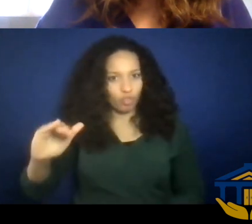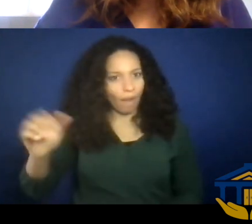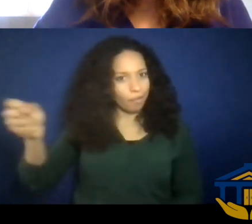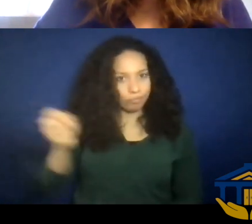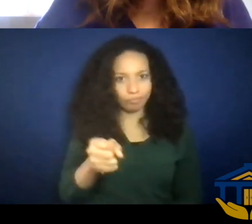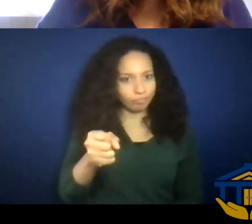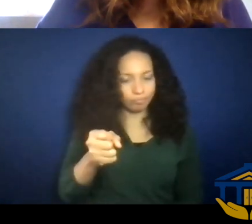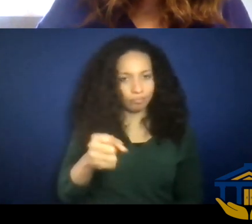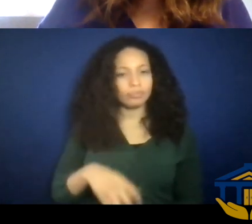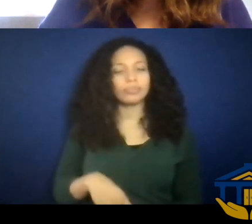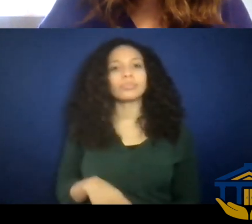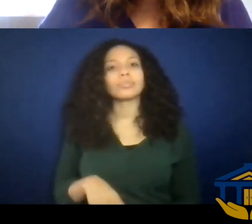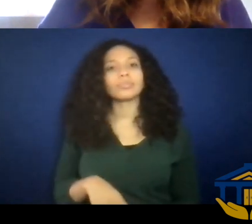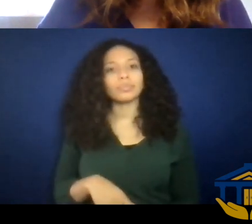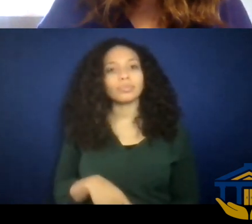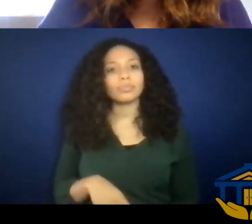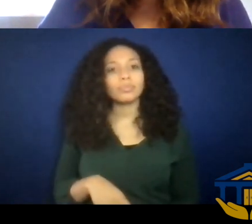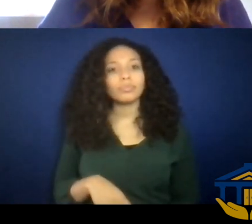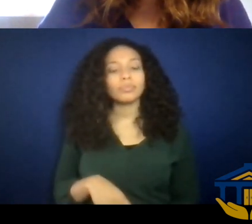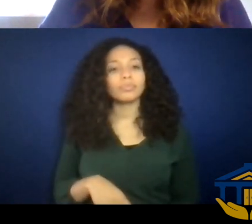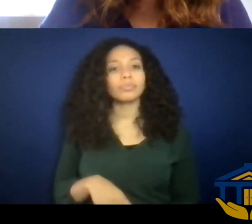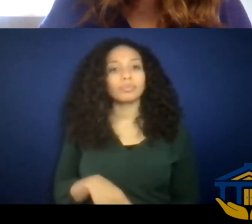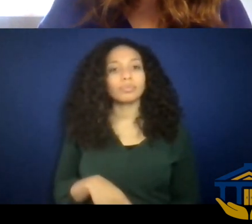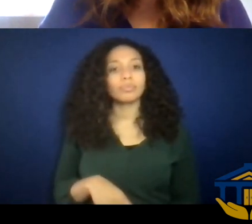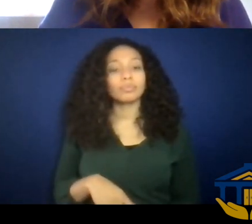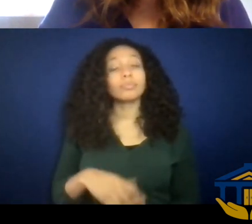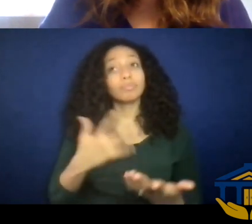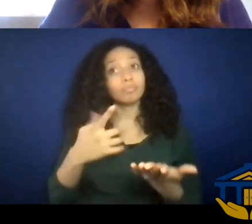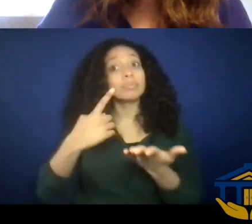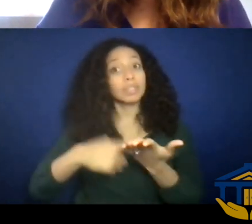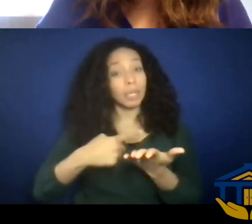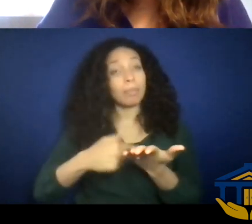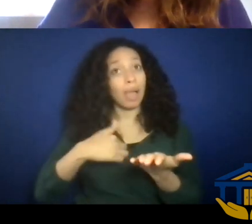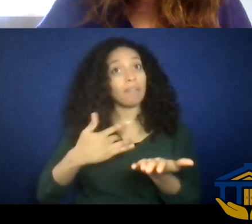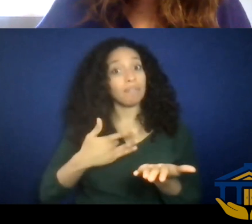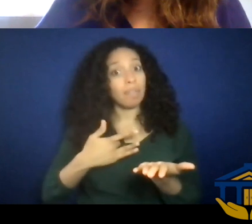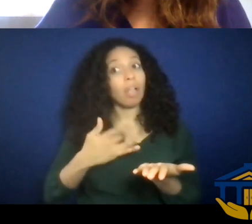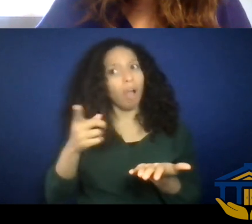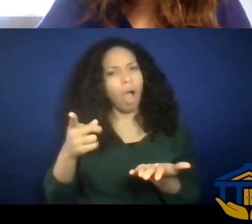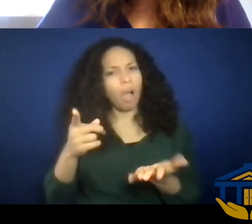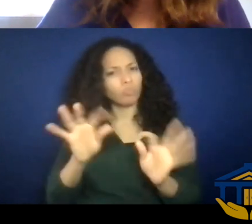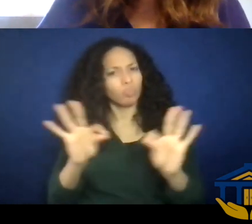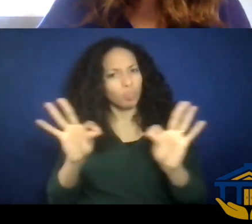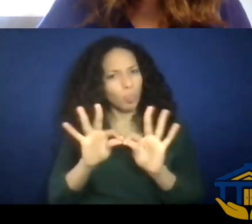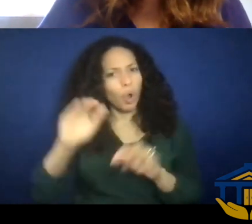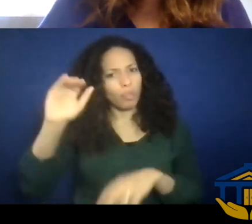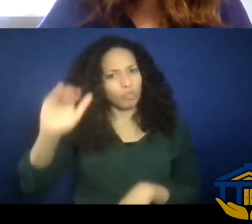or there are certainly times when I do feel it's appropriate. That is a parental decision.